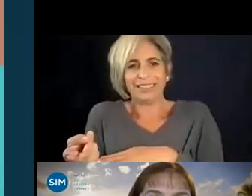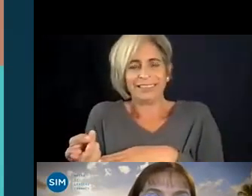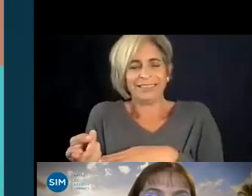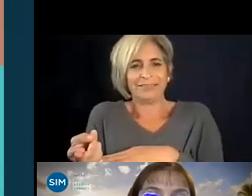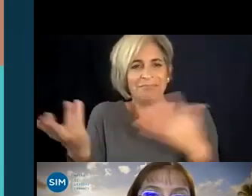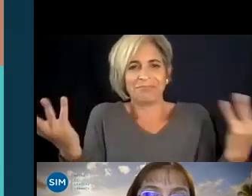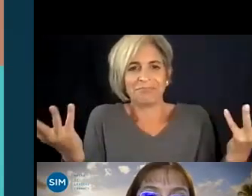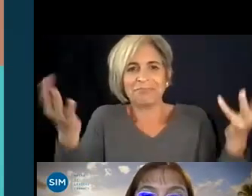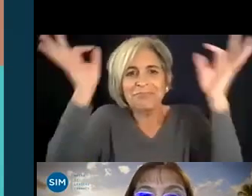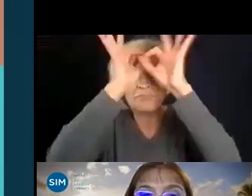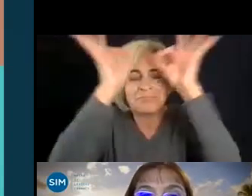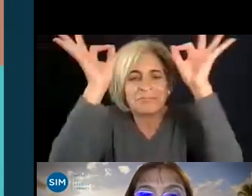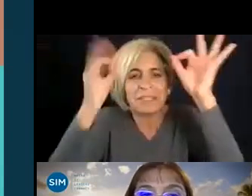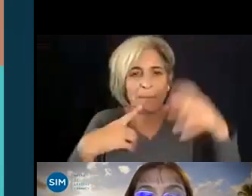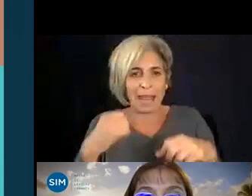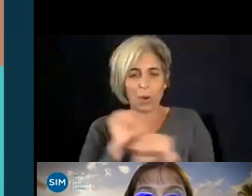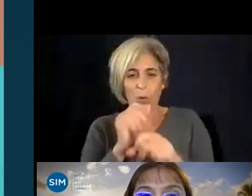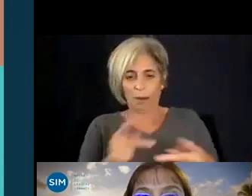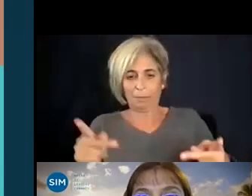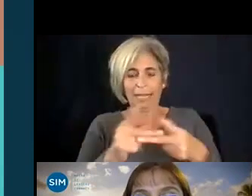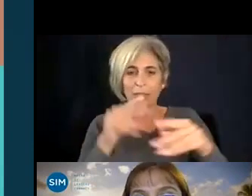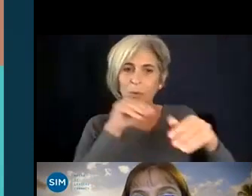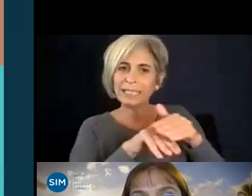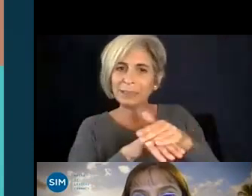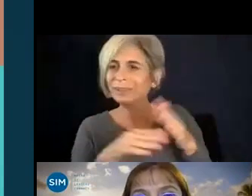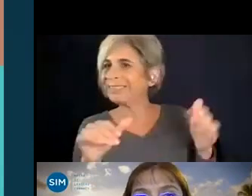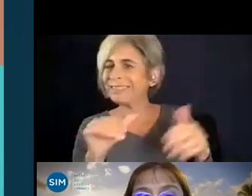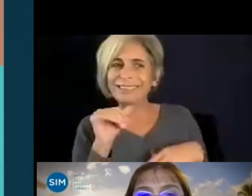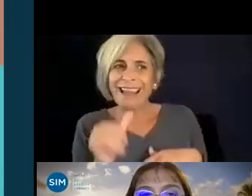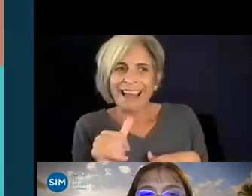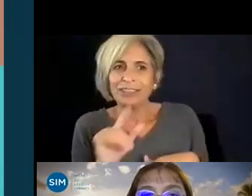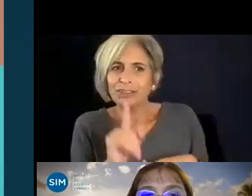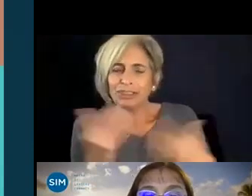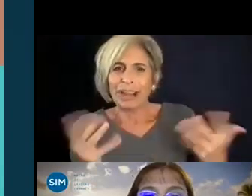make sure that my workplace was accessible and inclusive of them.